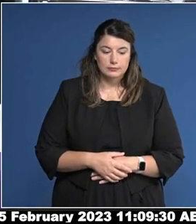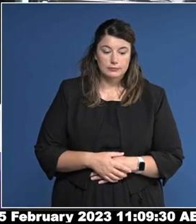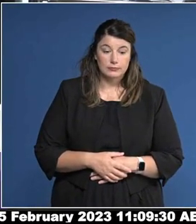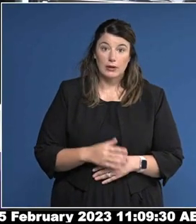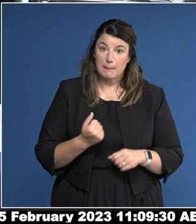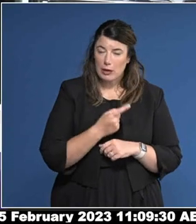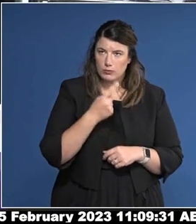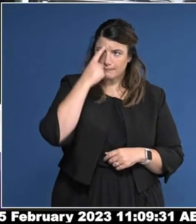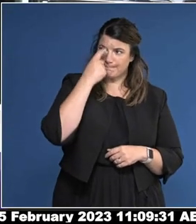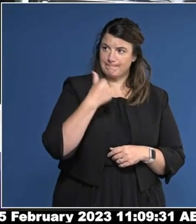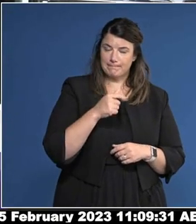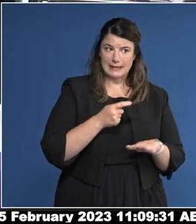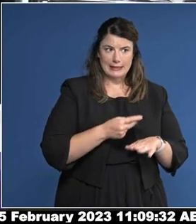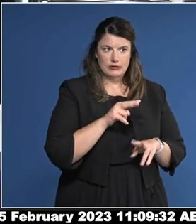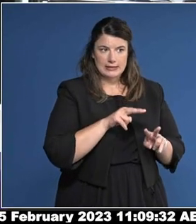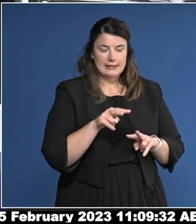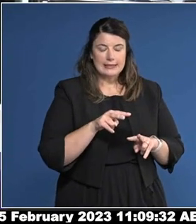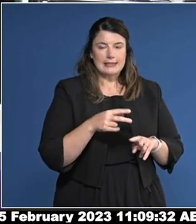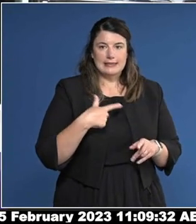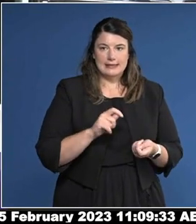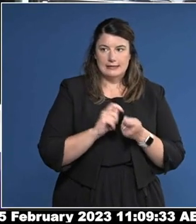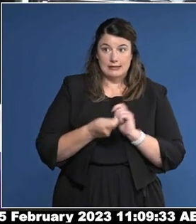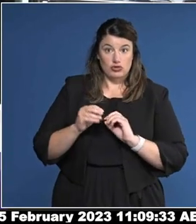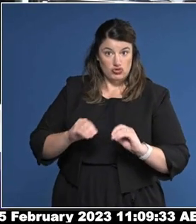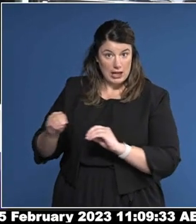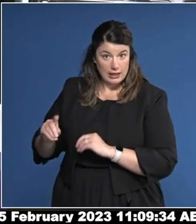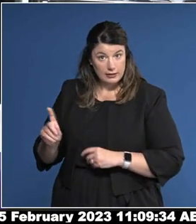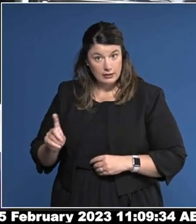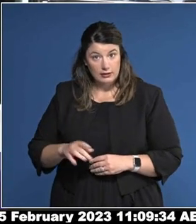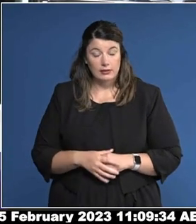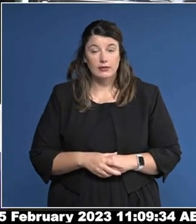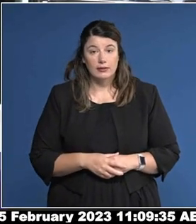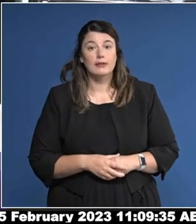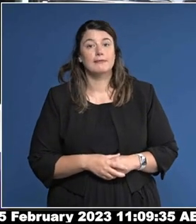Yes. It was in relation to our handling, particularly in relation to our critical